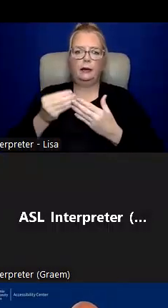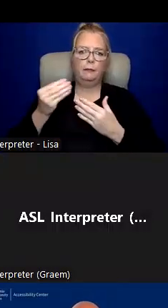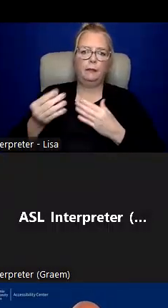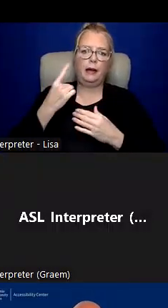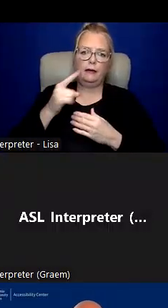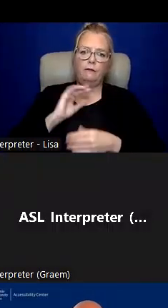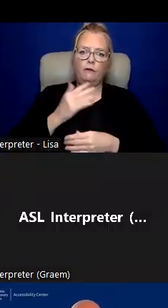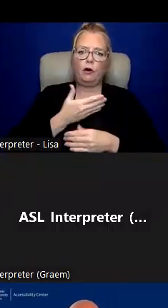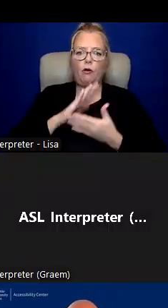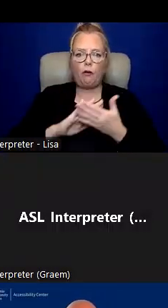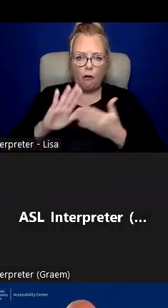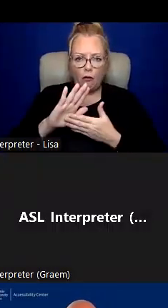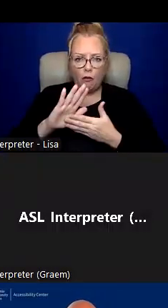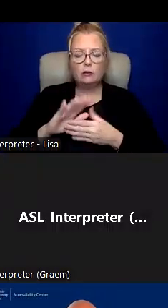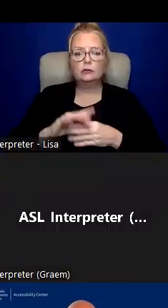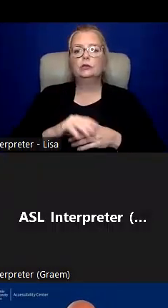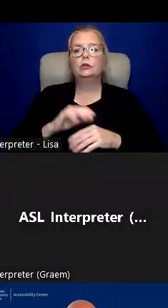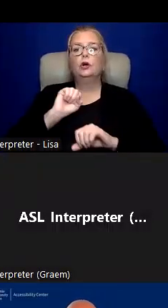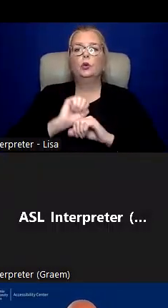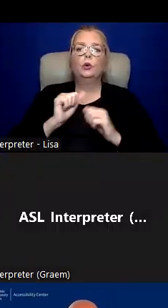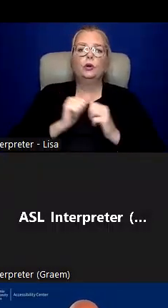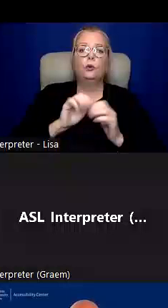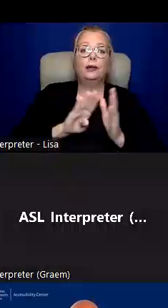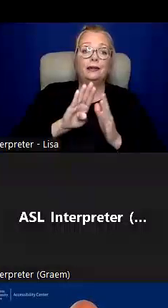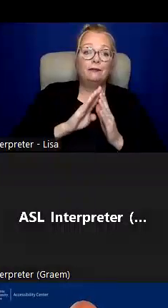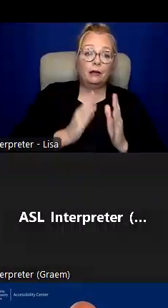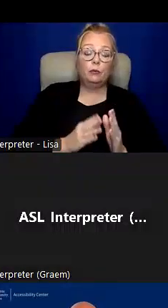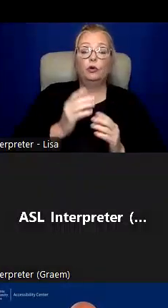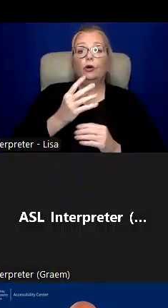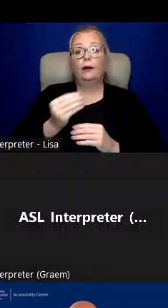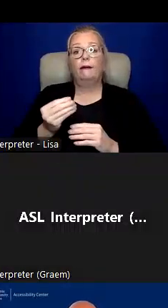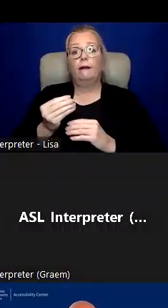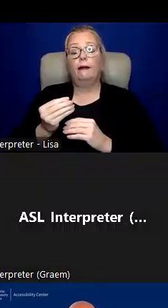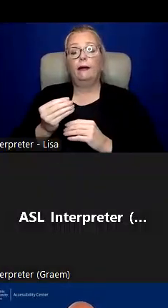So we need to be working with the developers and the vendors